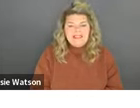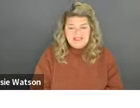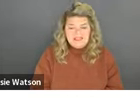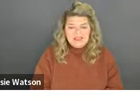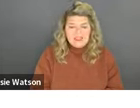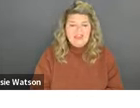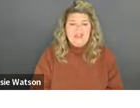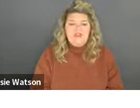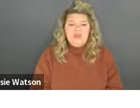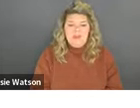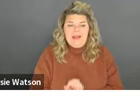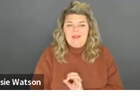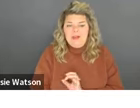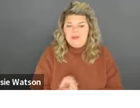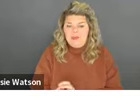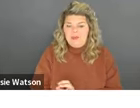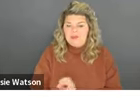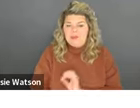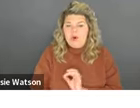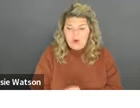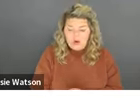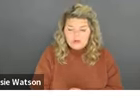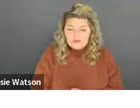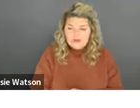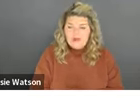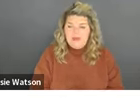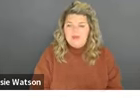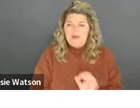It's easier to make the interpreters co-hosts